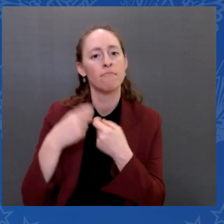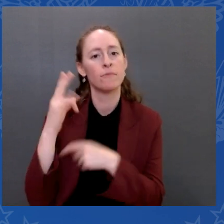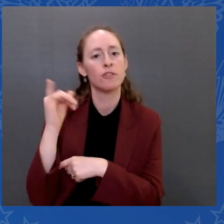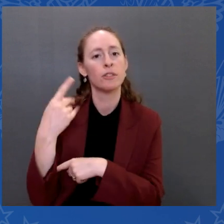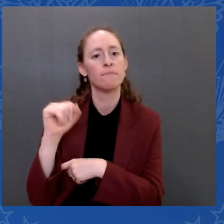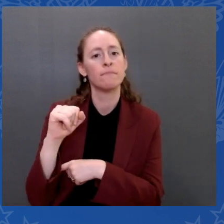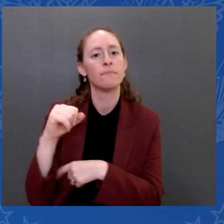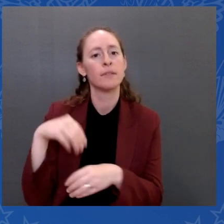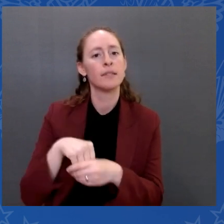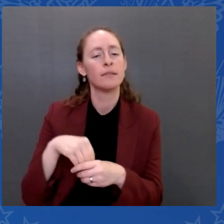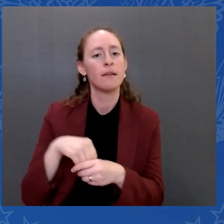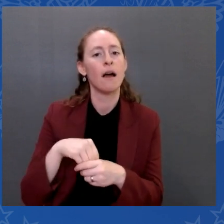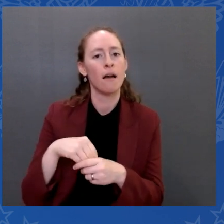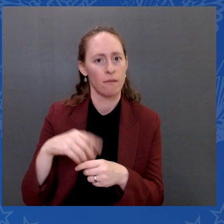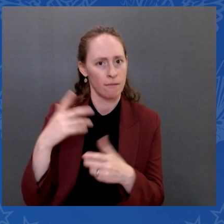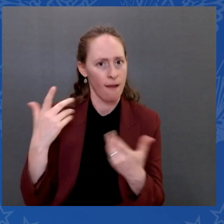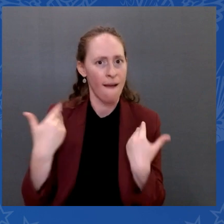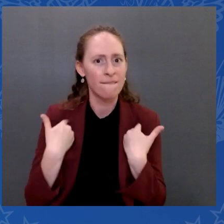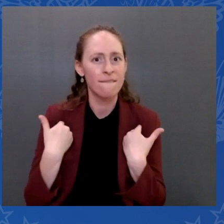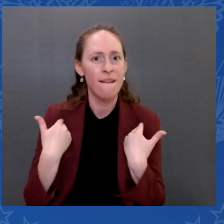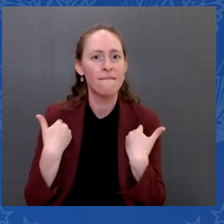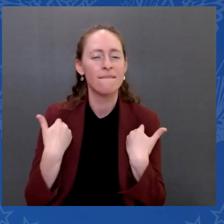We're in the low single digits of the overall chip market.